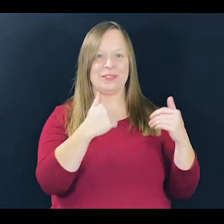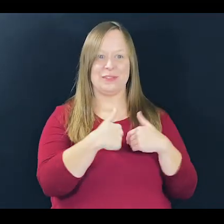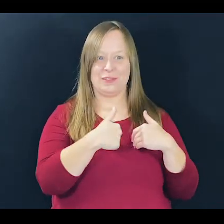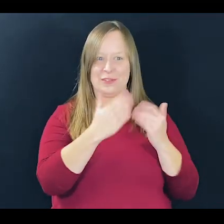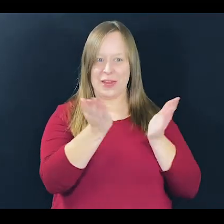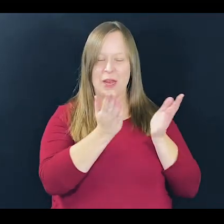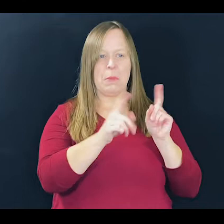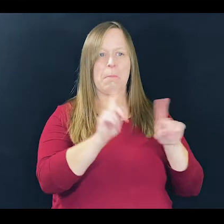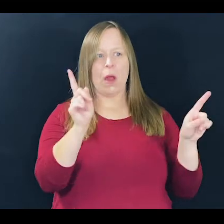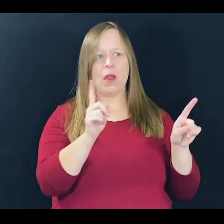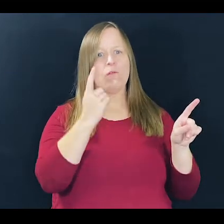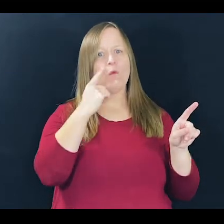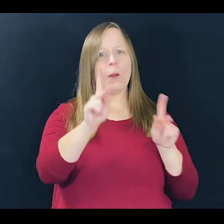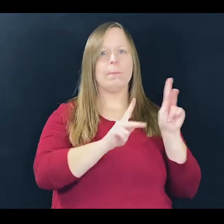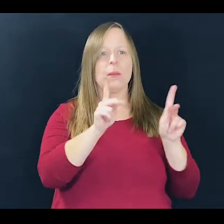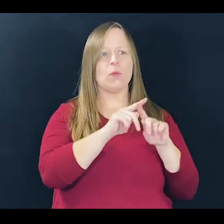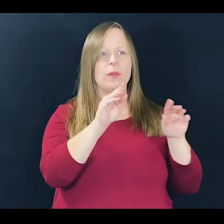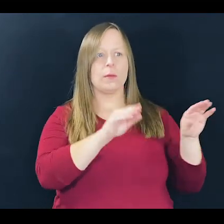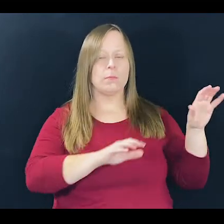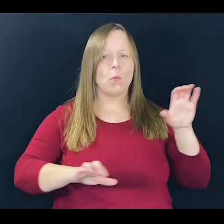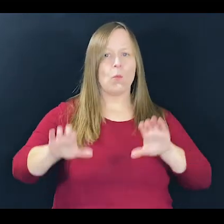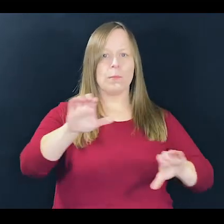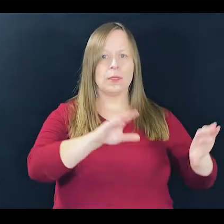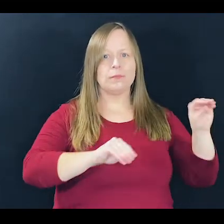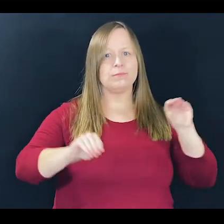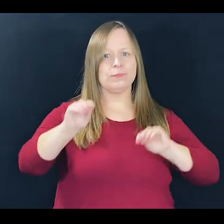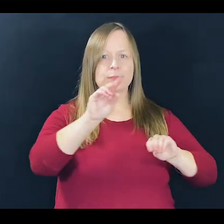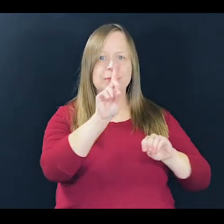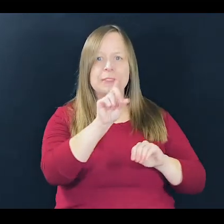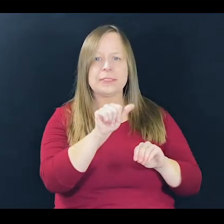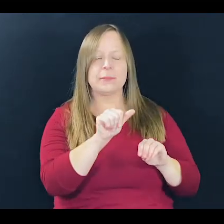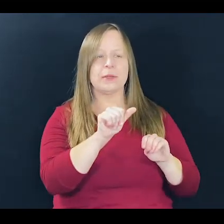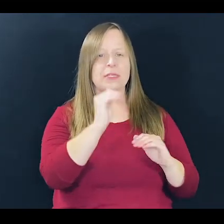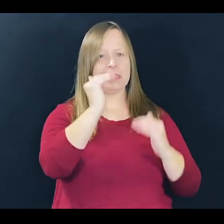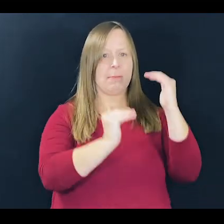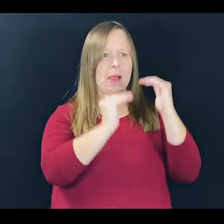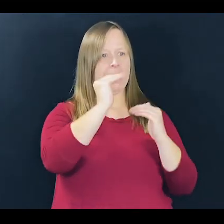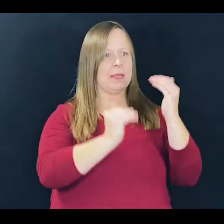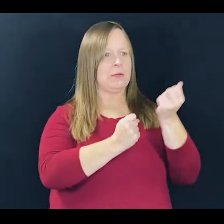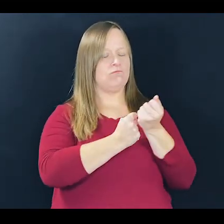as a service animal, but for people with mobility disabilities, the stability that